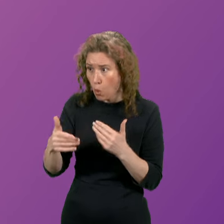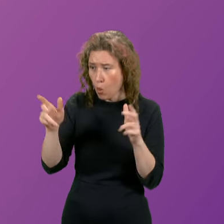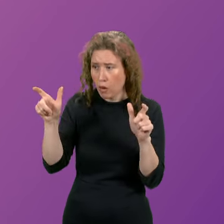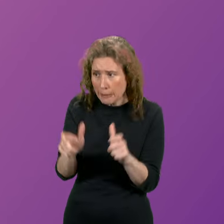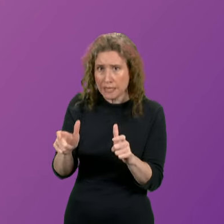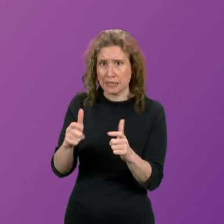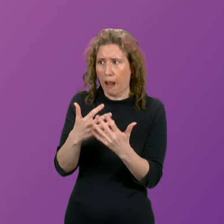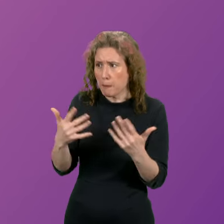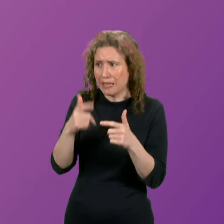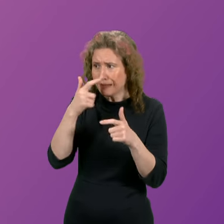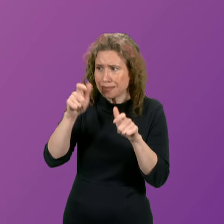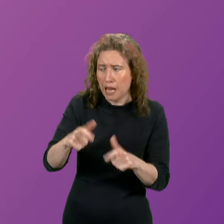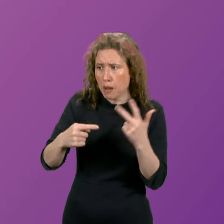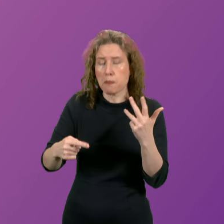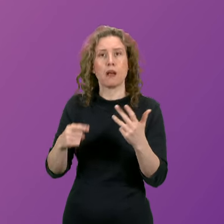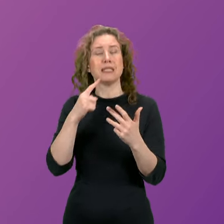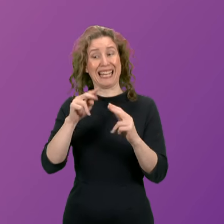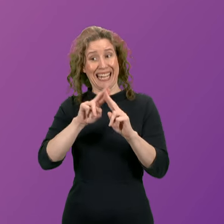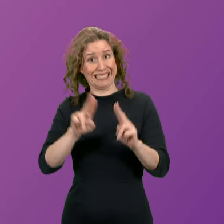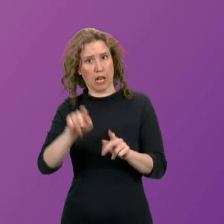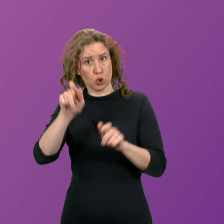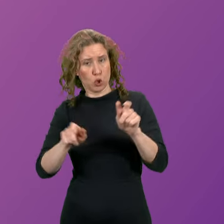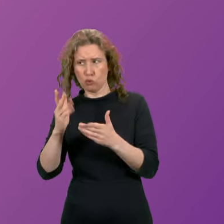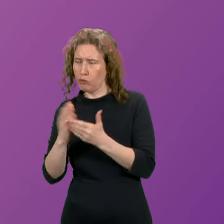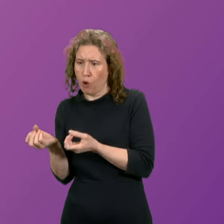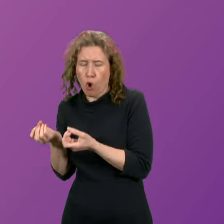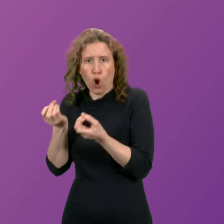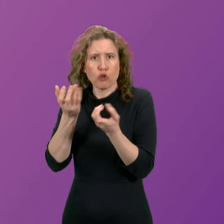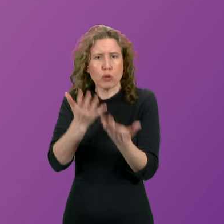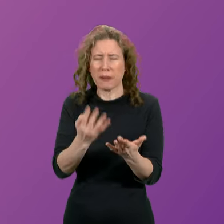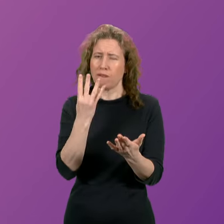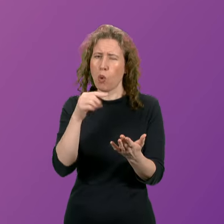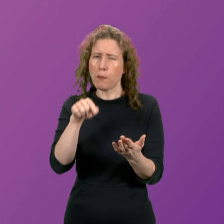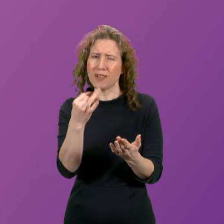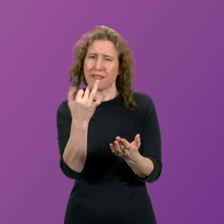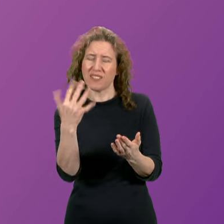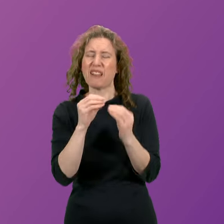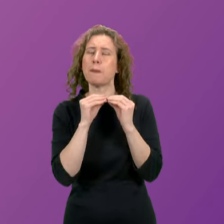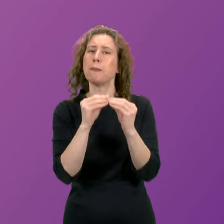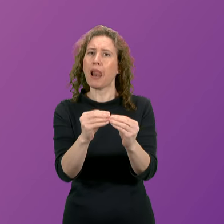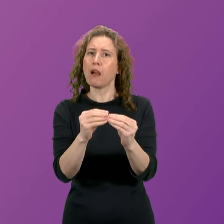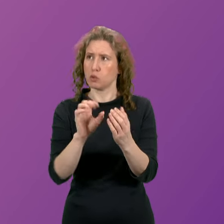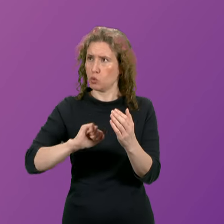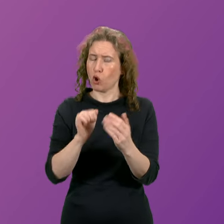“international students make a net positive contribution of at least £4.75 bn to the Scottish economy.”